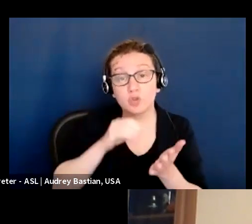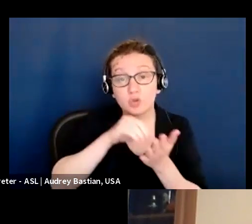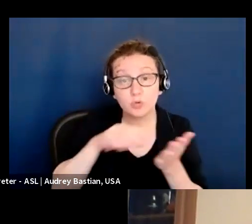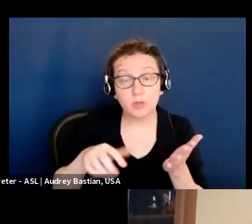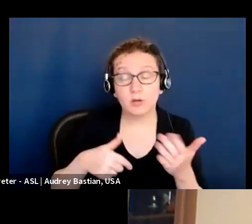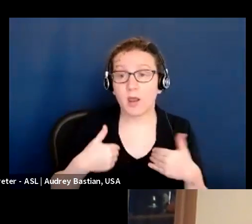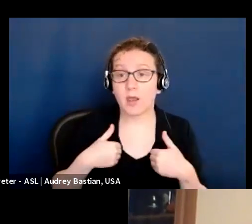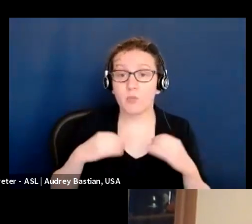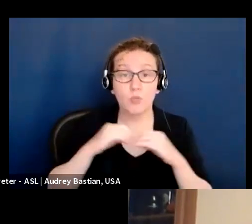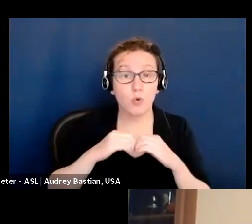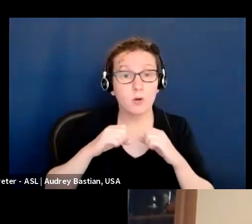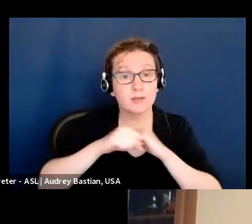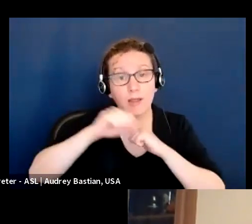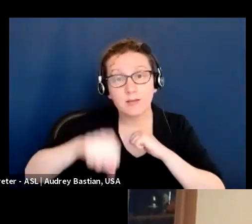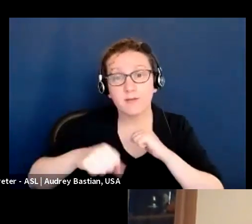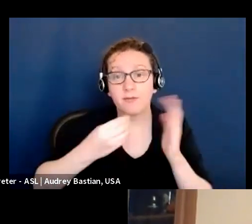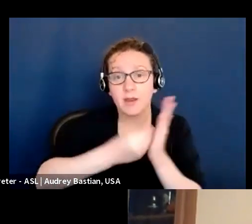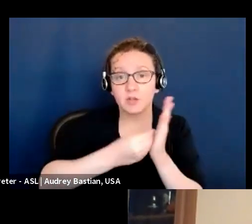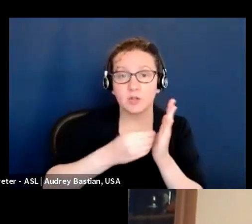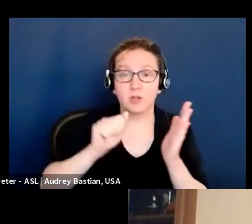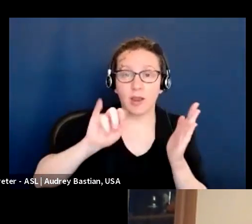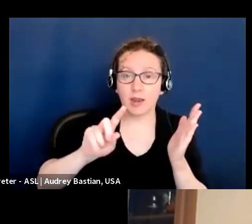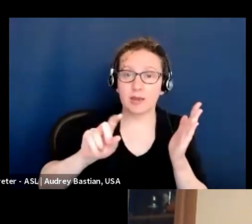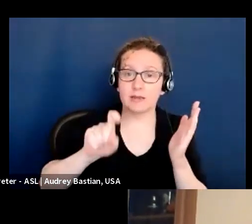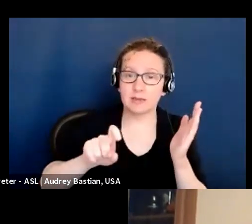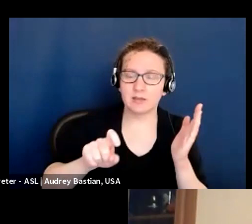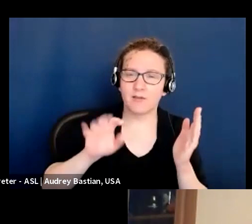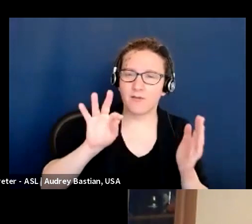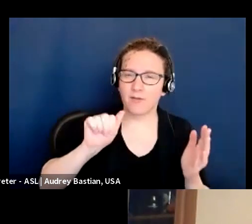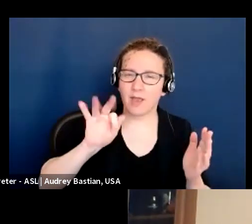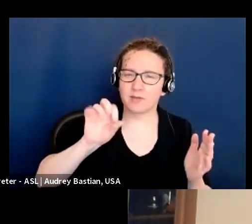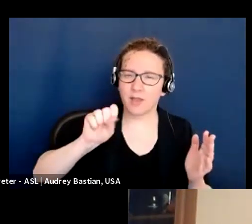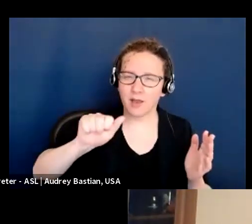more extensive financial aid needs on my FAFSA I would have pretty much carried all of those